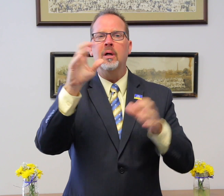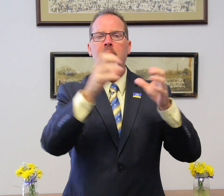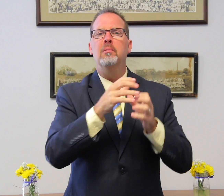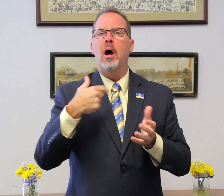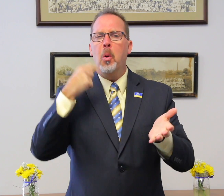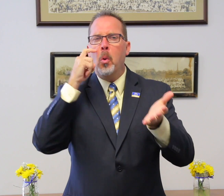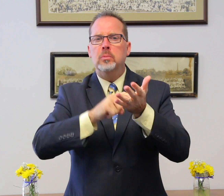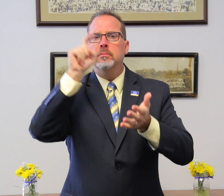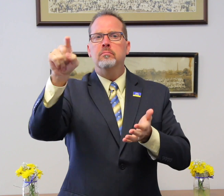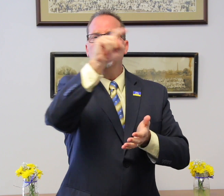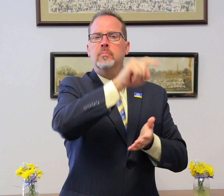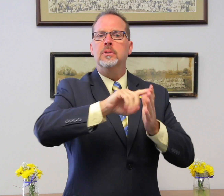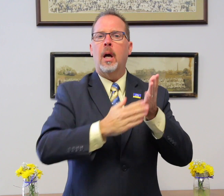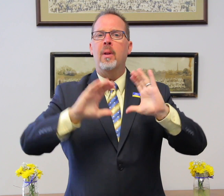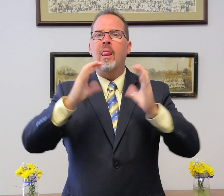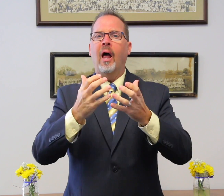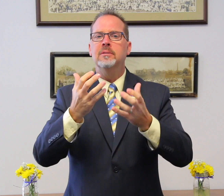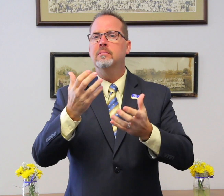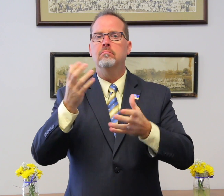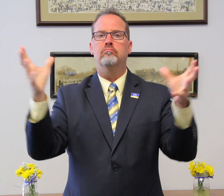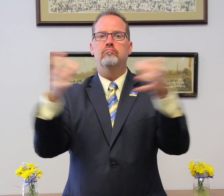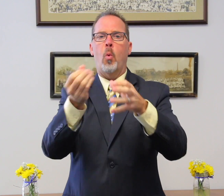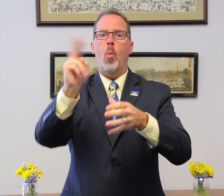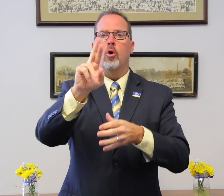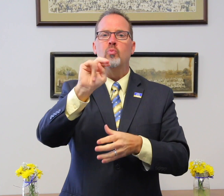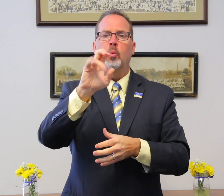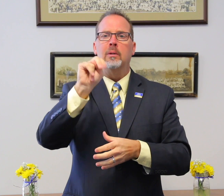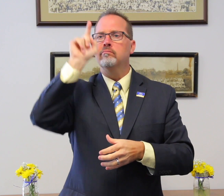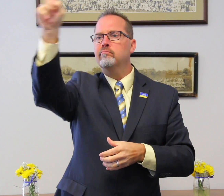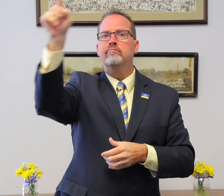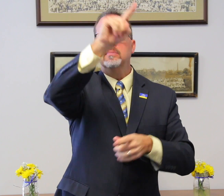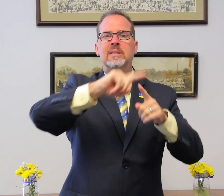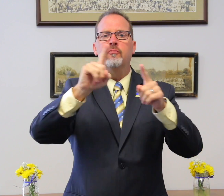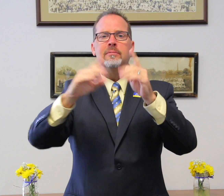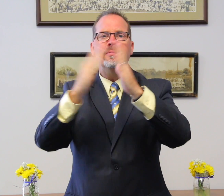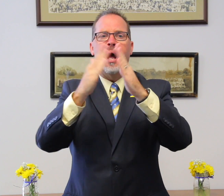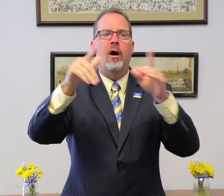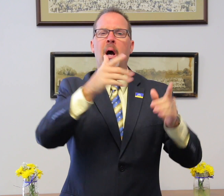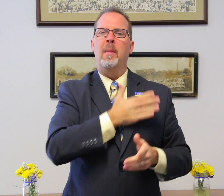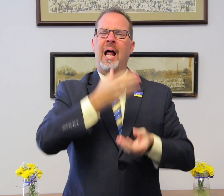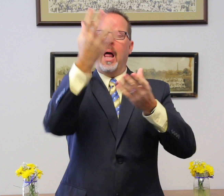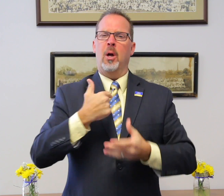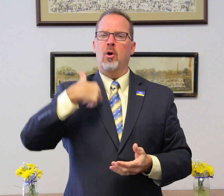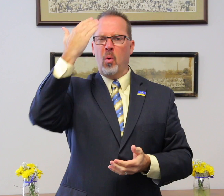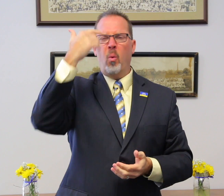mention that I have been seeing information going out about PSD class reunions happening in the Greater Philadelphia area. I would love to know